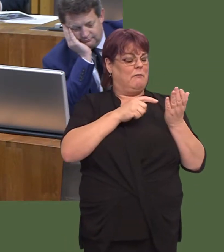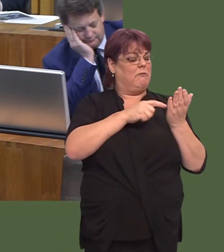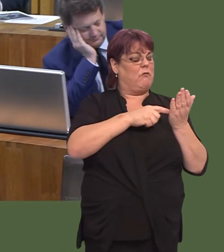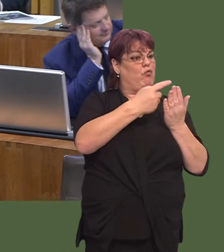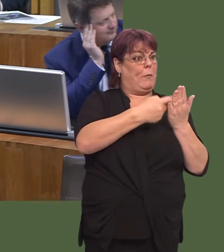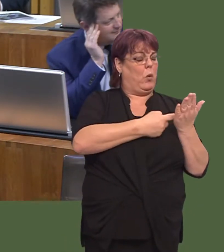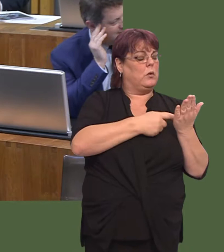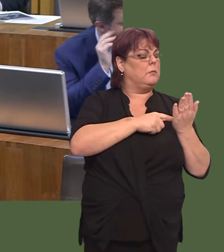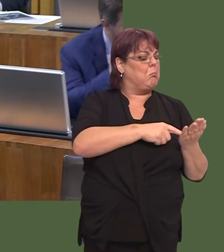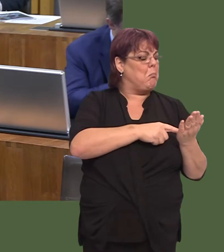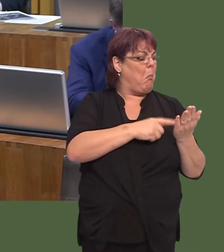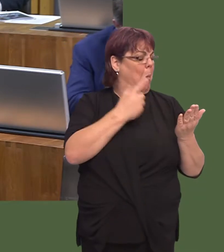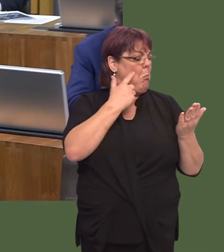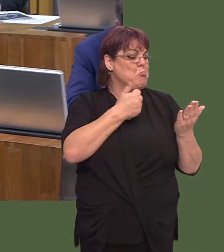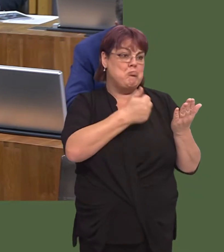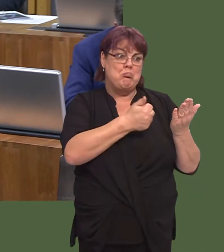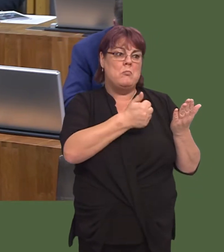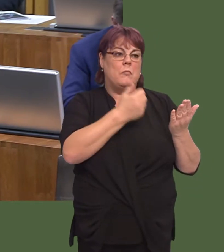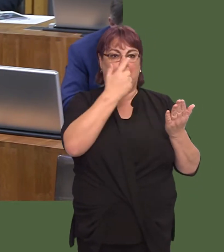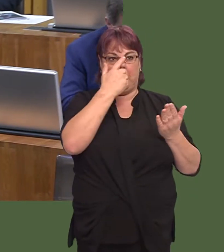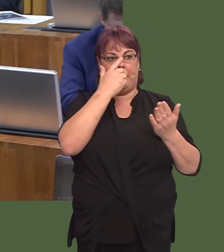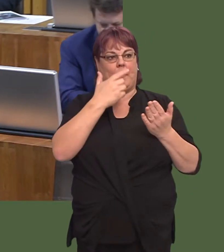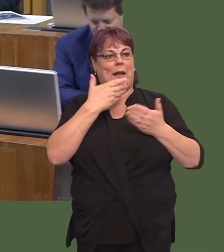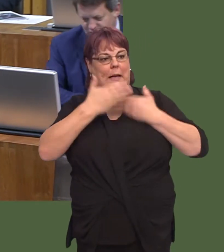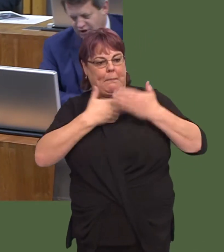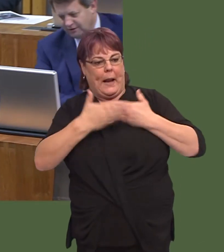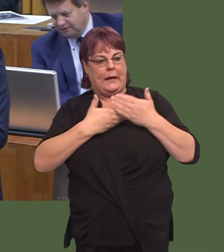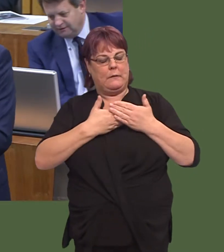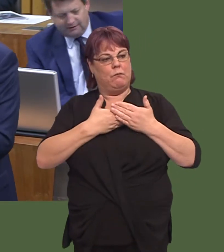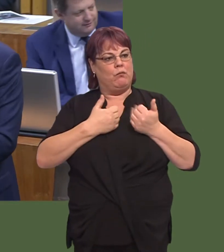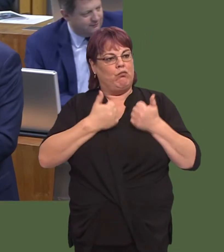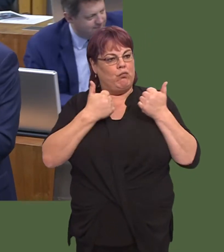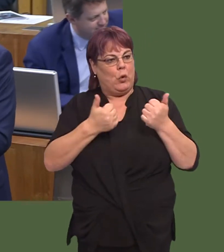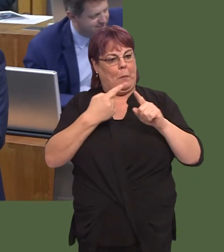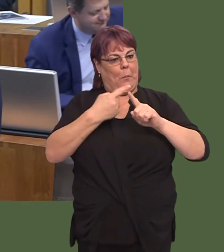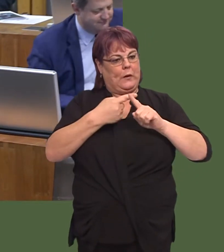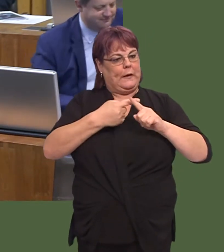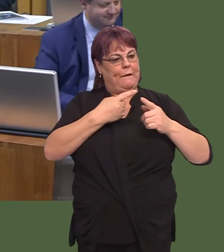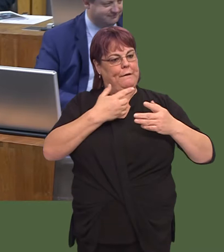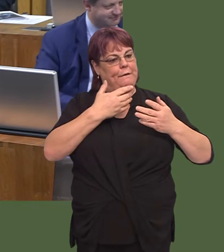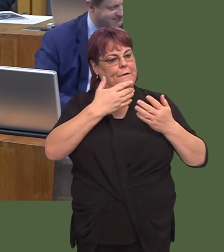It recognises the positive steps outlined in the palliative and end-of-life care delivery plan.